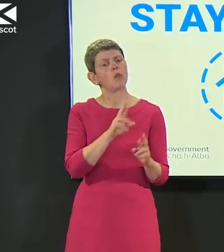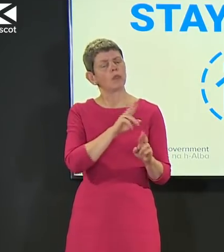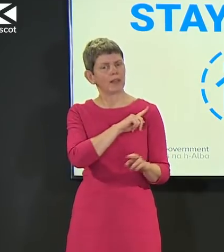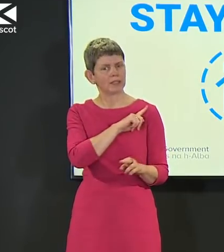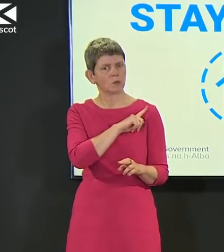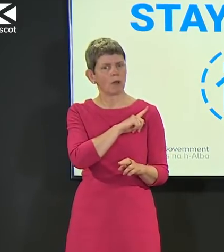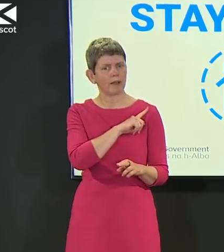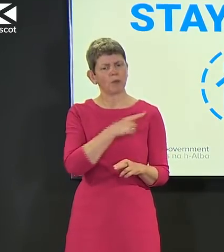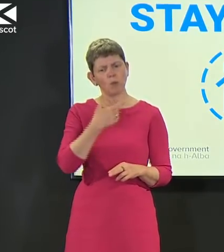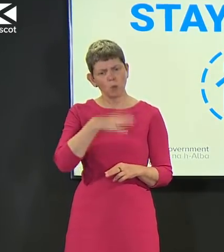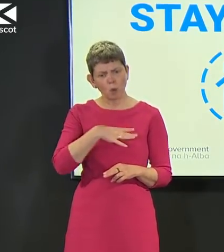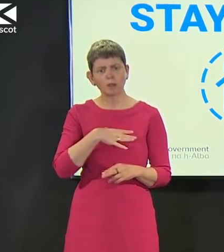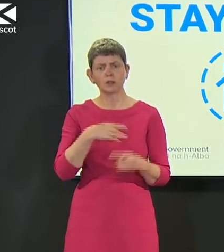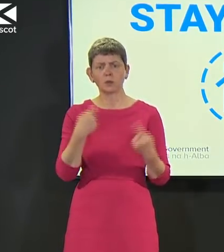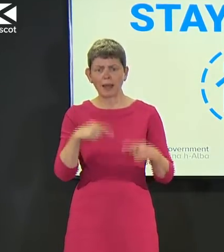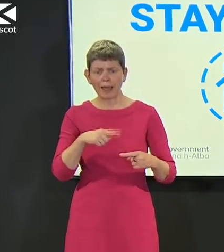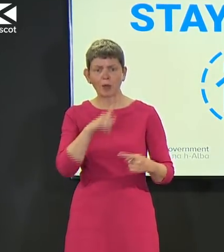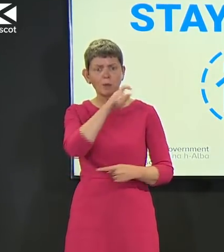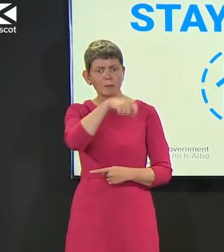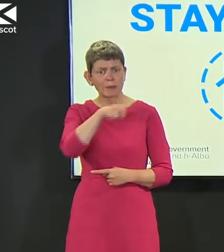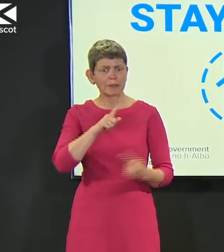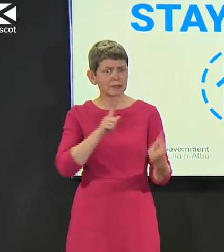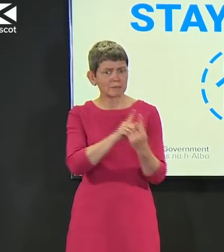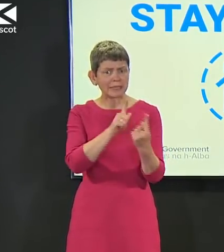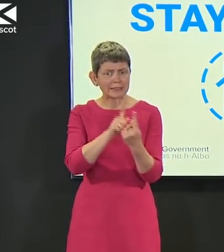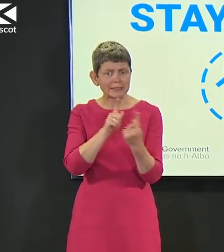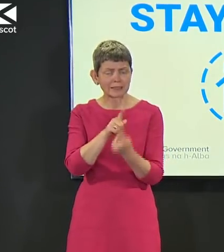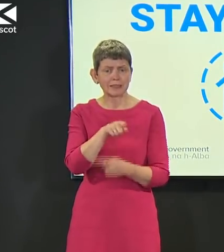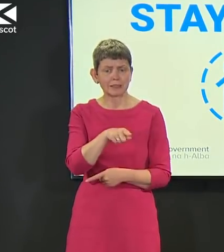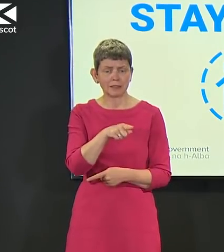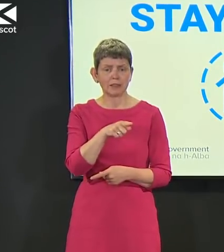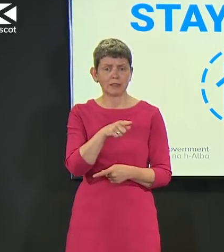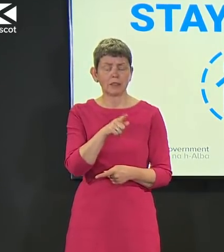come together as we can and you know for as long as we have to continue to be quite restrictive